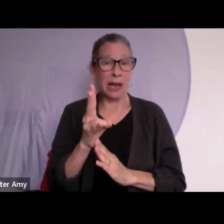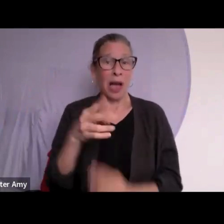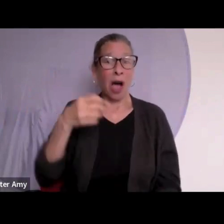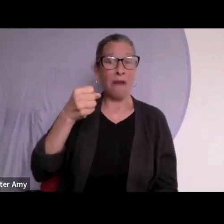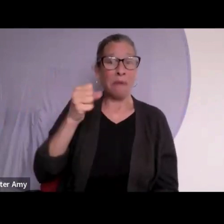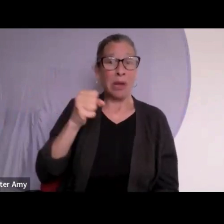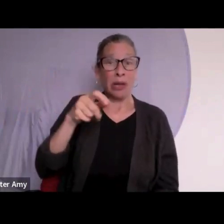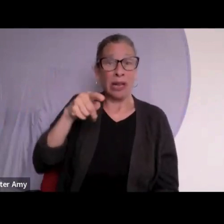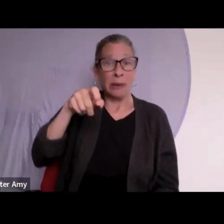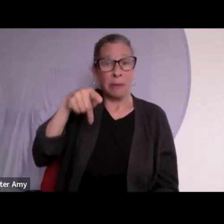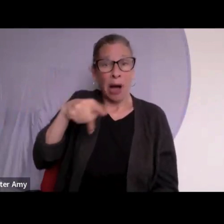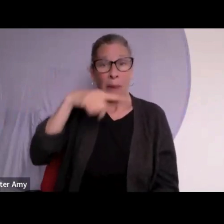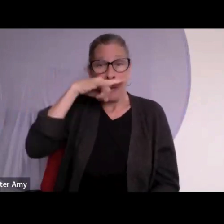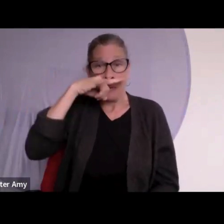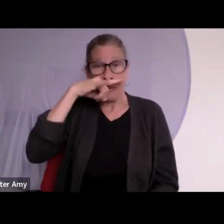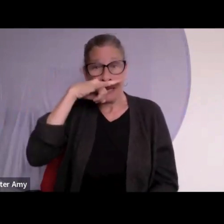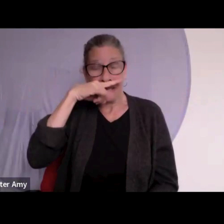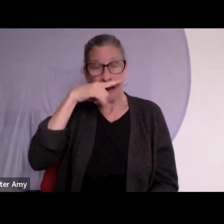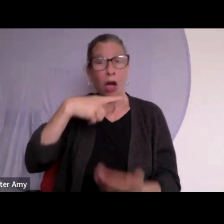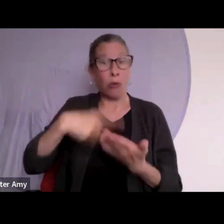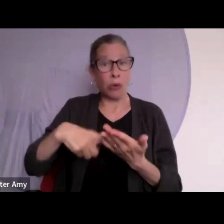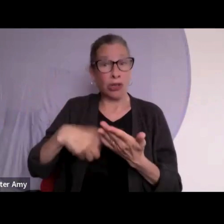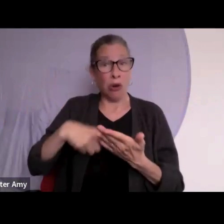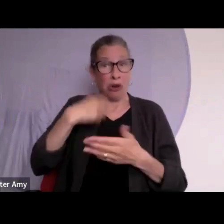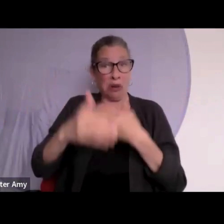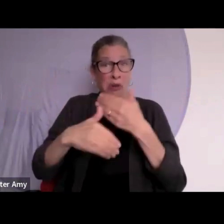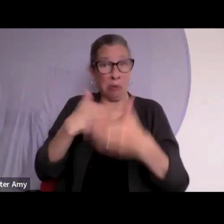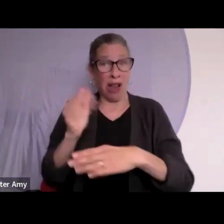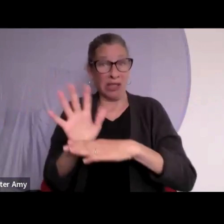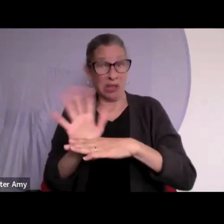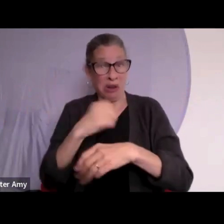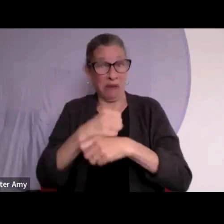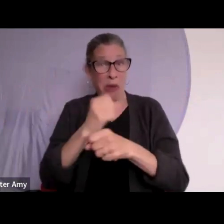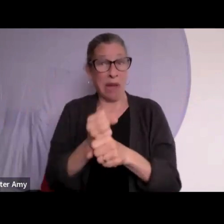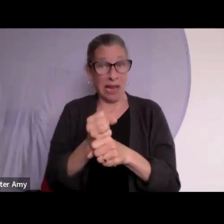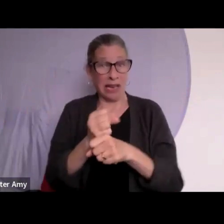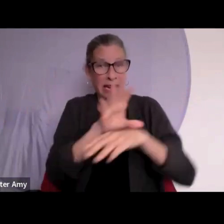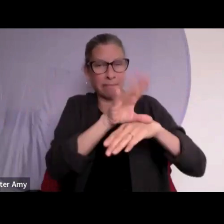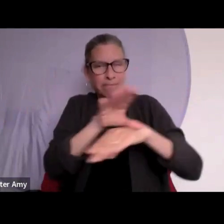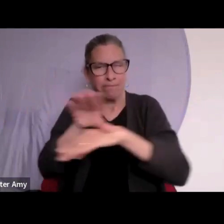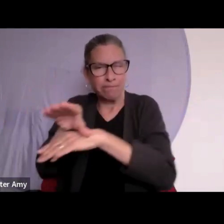about some of the process of filmmaking. And I'm really proud